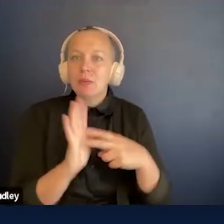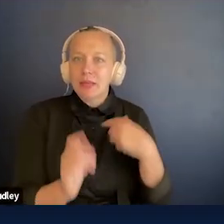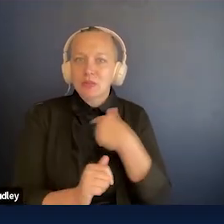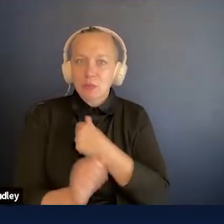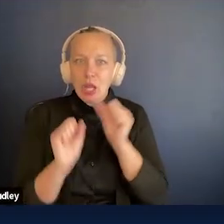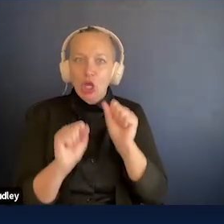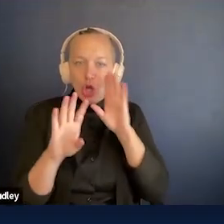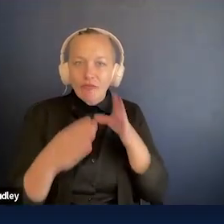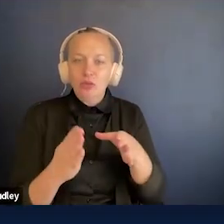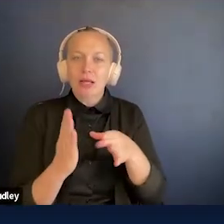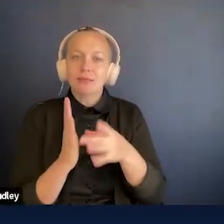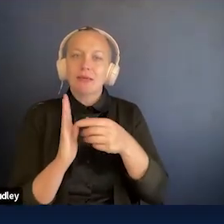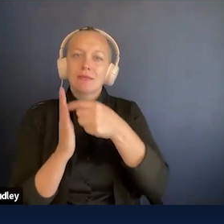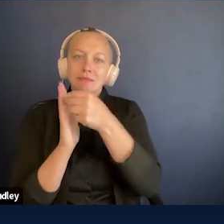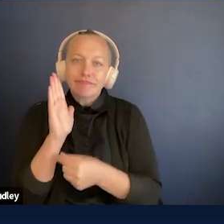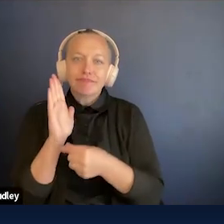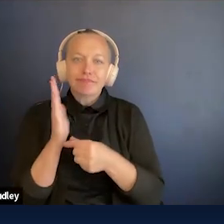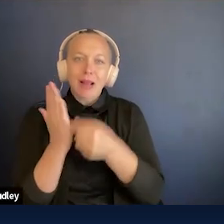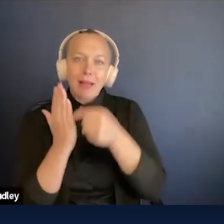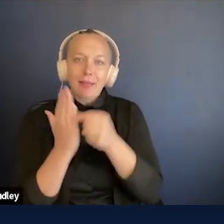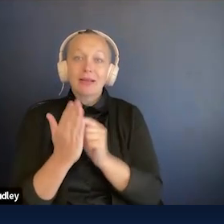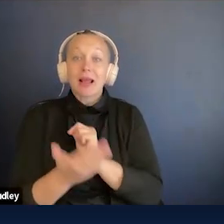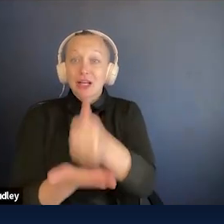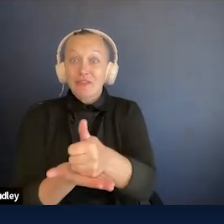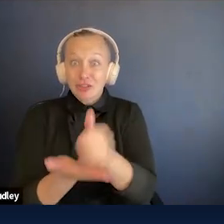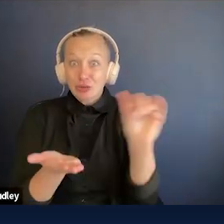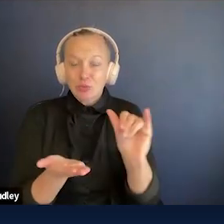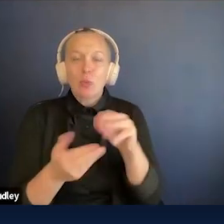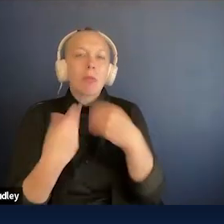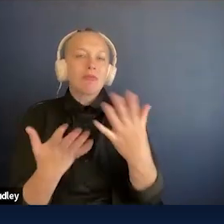Talking about the specific Intervention at the end of the presentation.